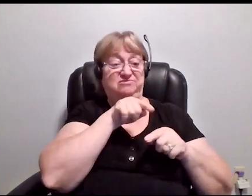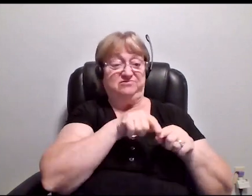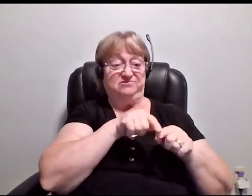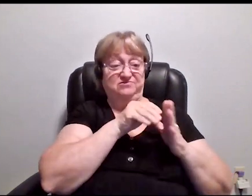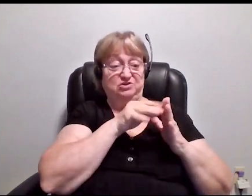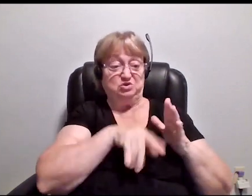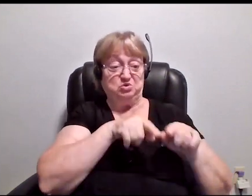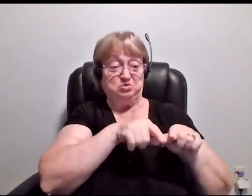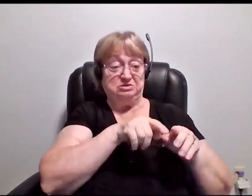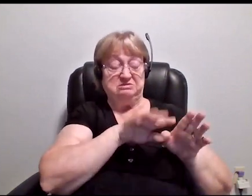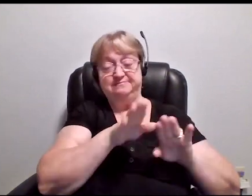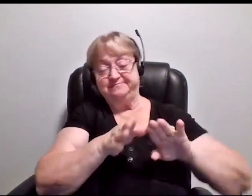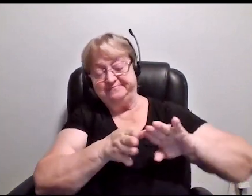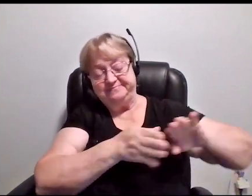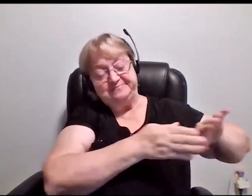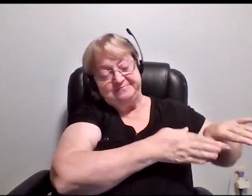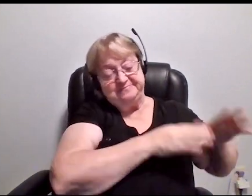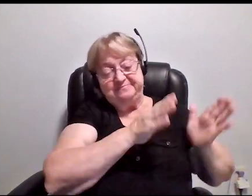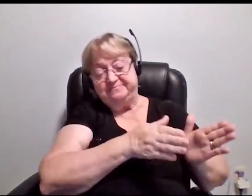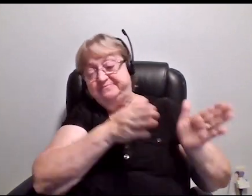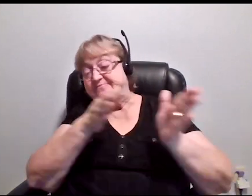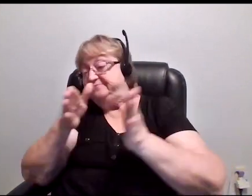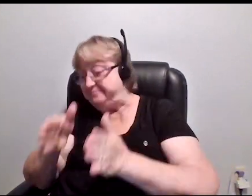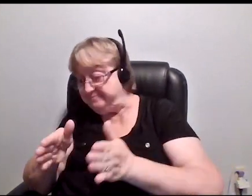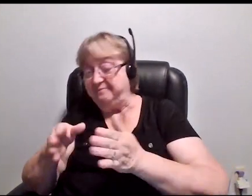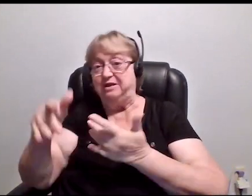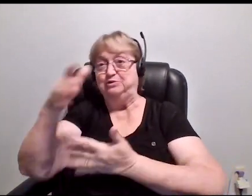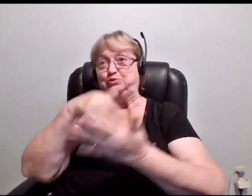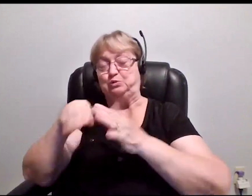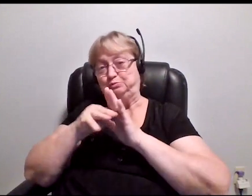of disability towards a more social model in our research.